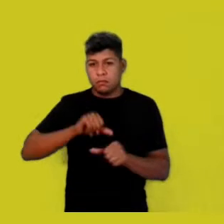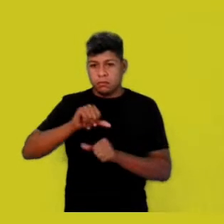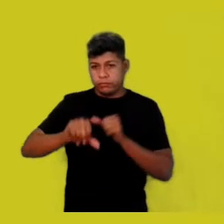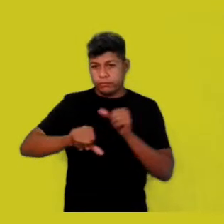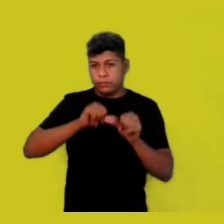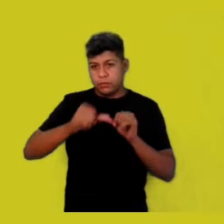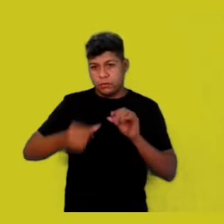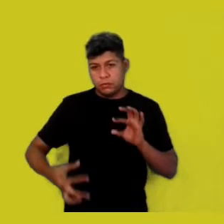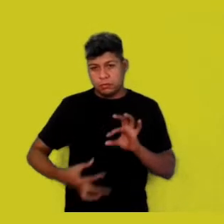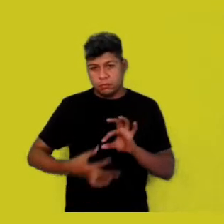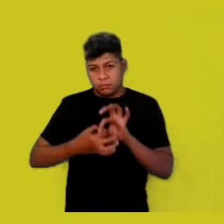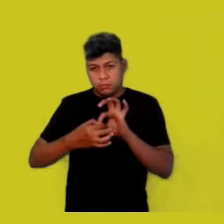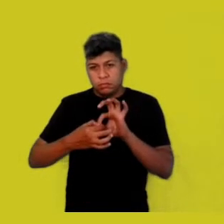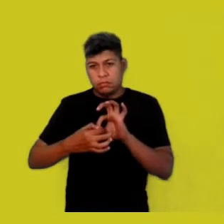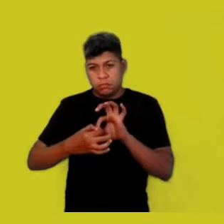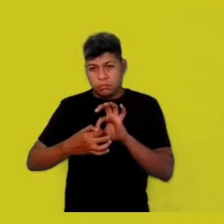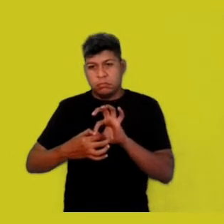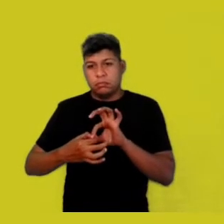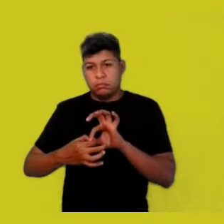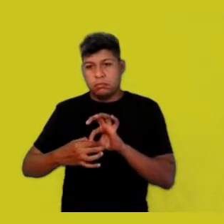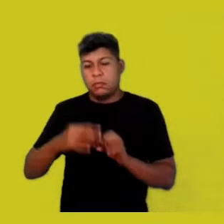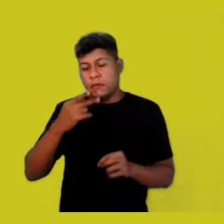about which we’ve been talking here.